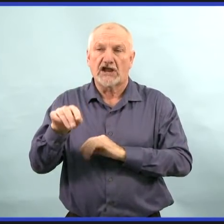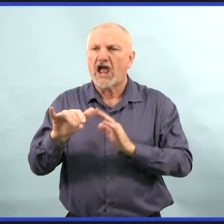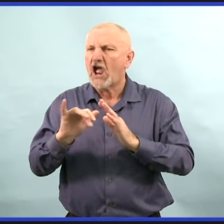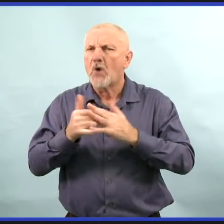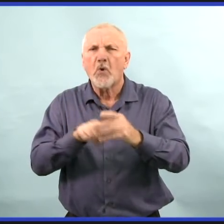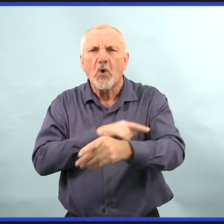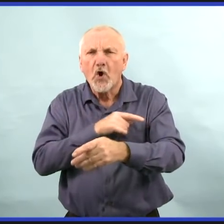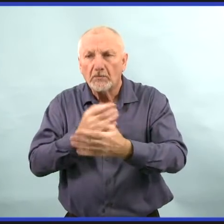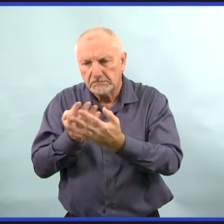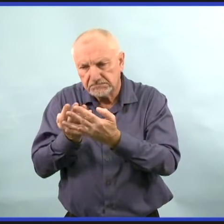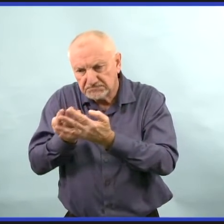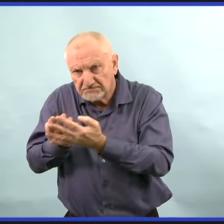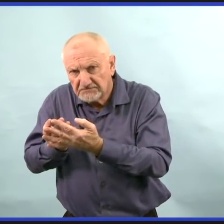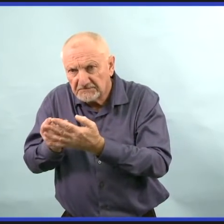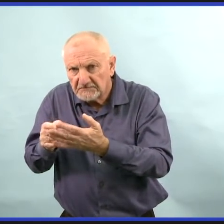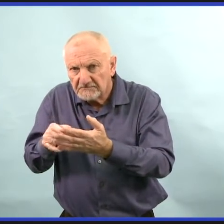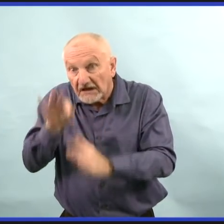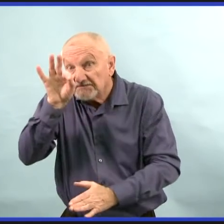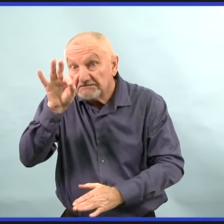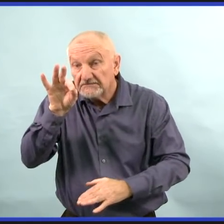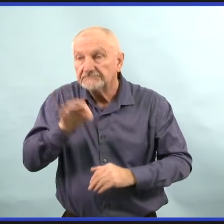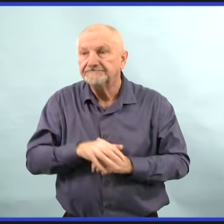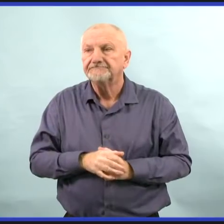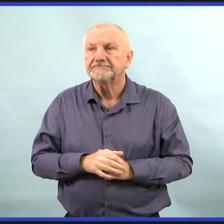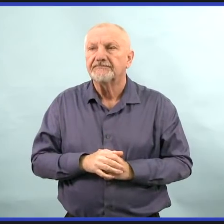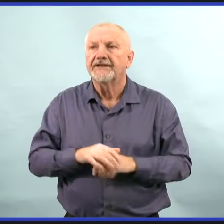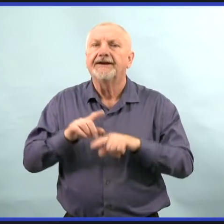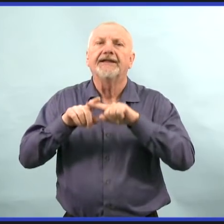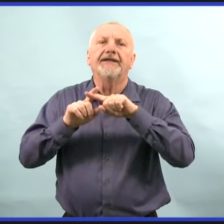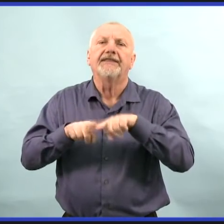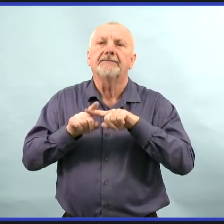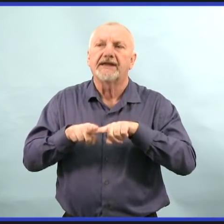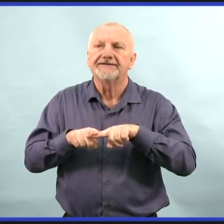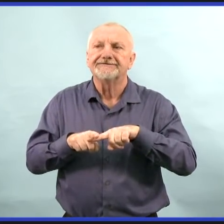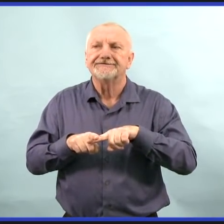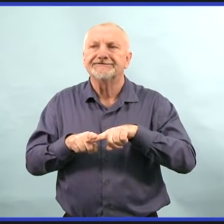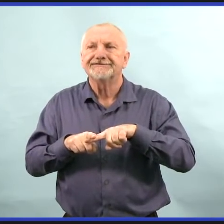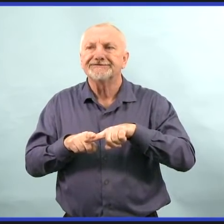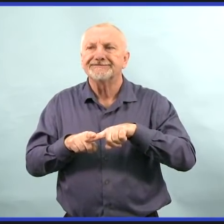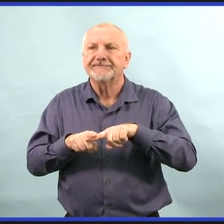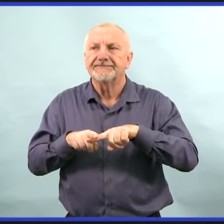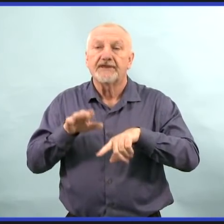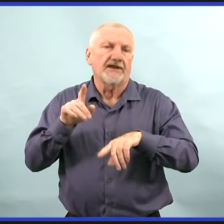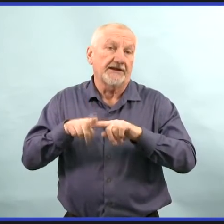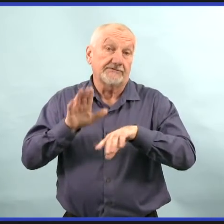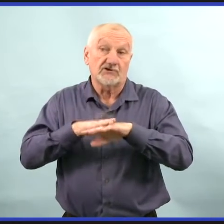you know that uh that varies on the uh on the lab the capacity number of samples are received so um